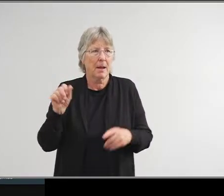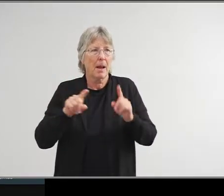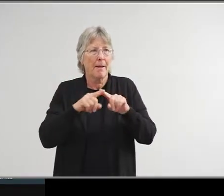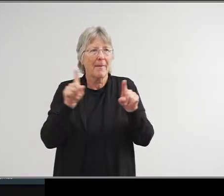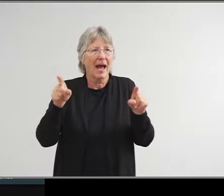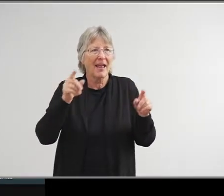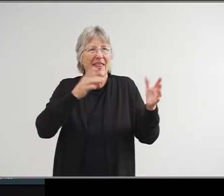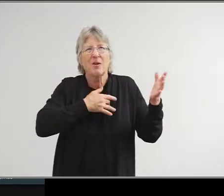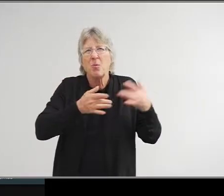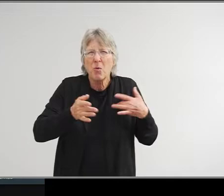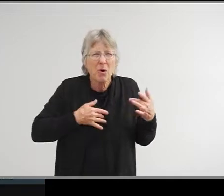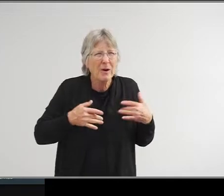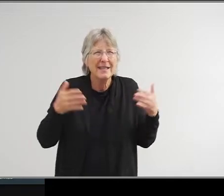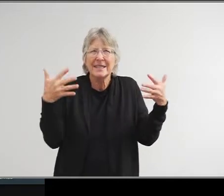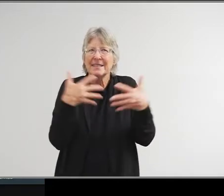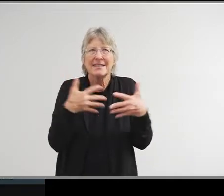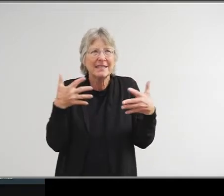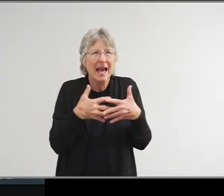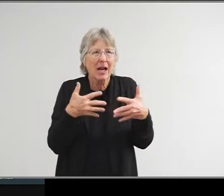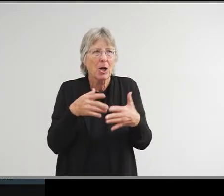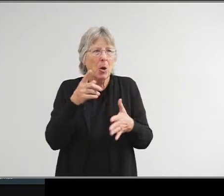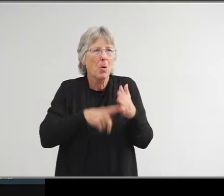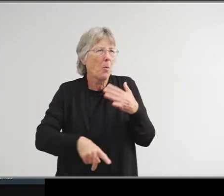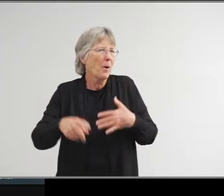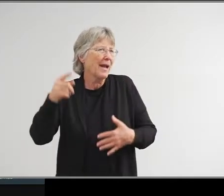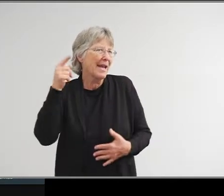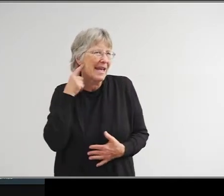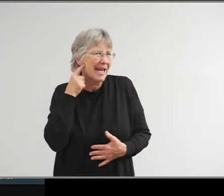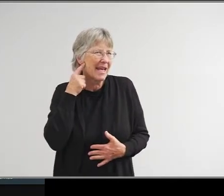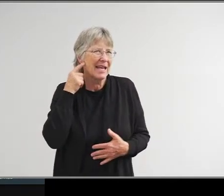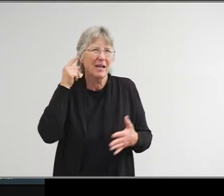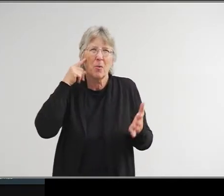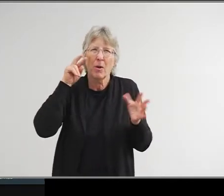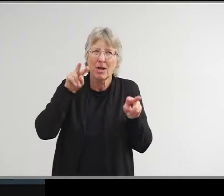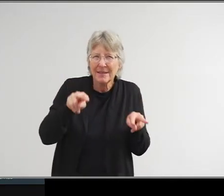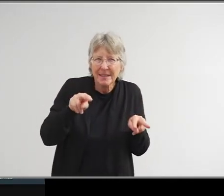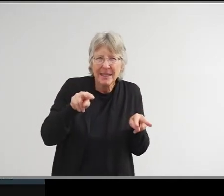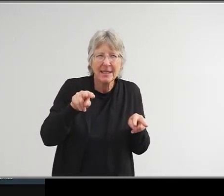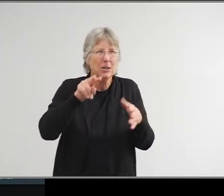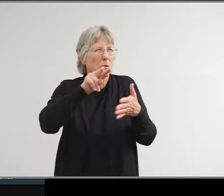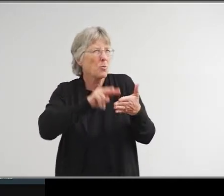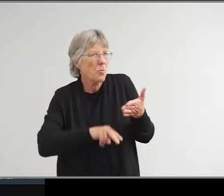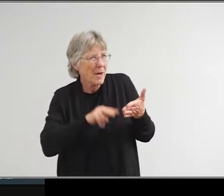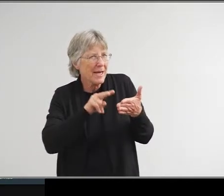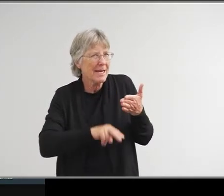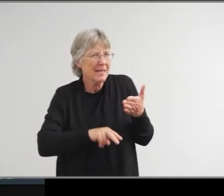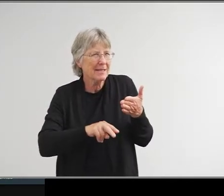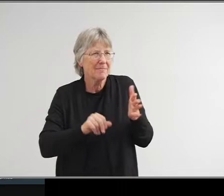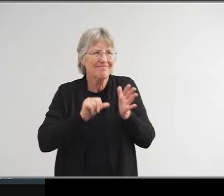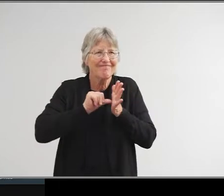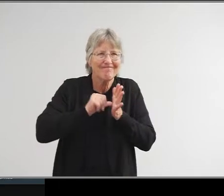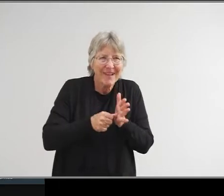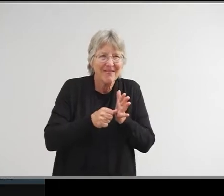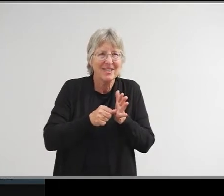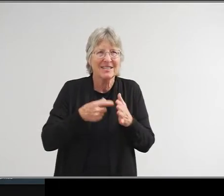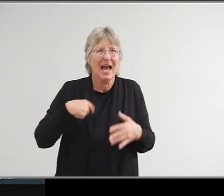and scared because what we're hearing, what we're seeing what we're reading highlights that our hospitals are at